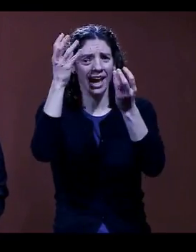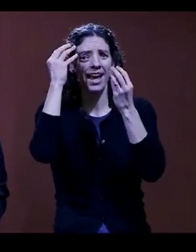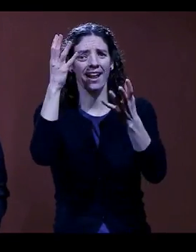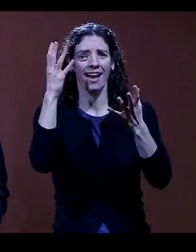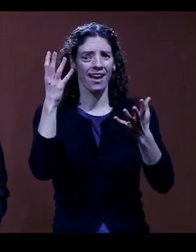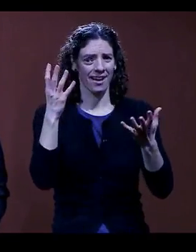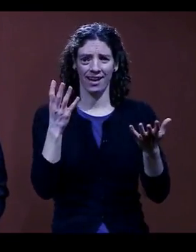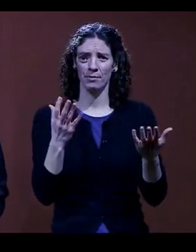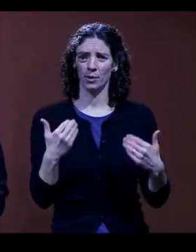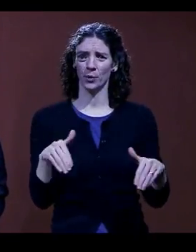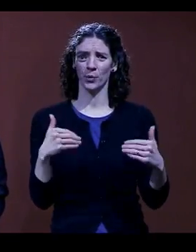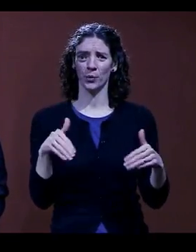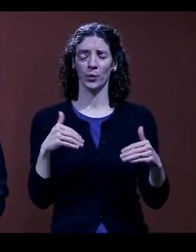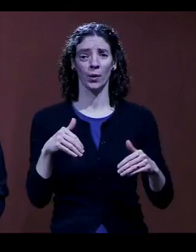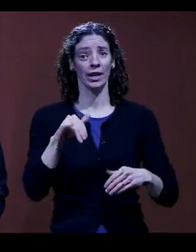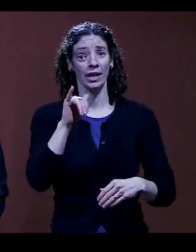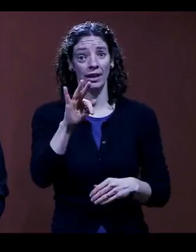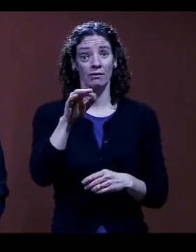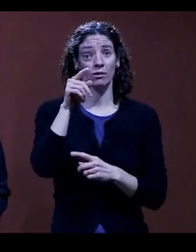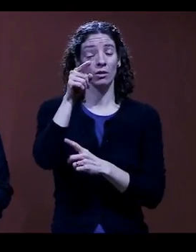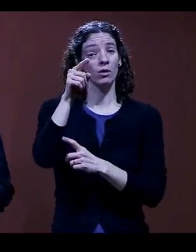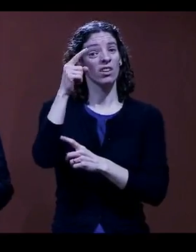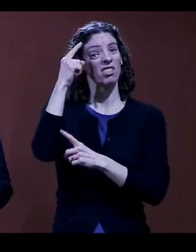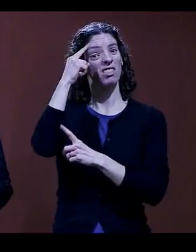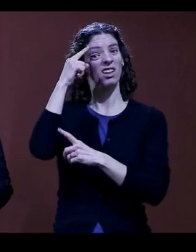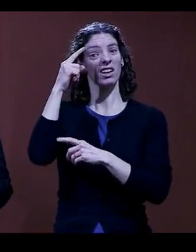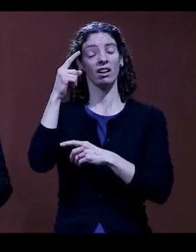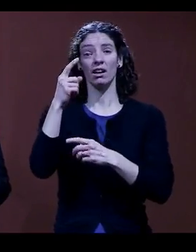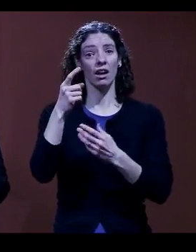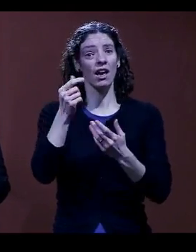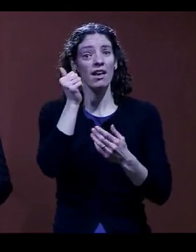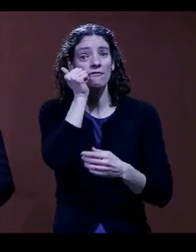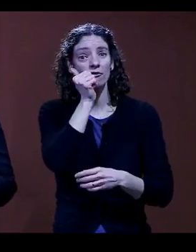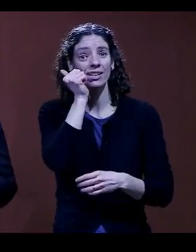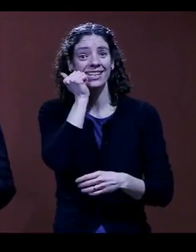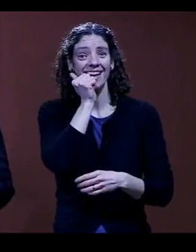If you think about it, everyday you cross paths